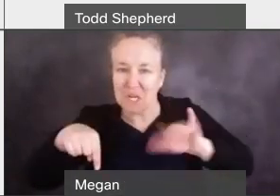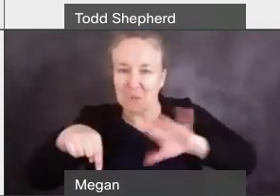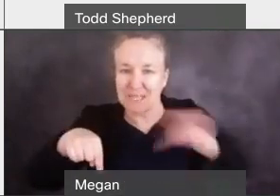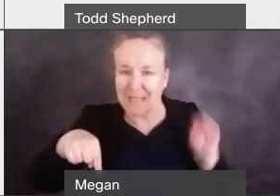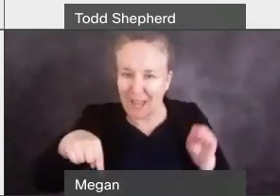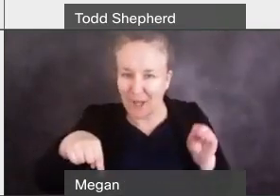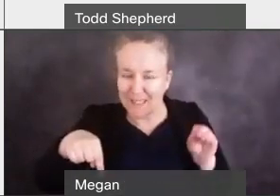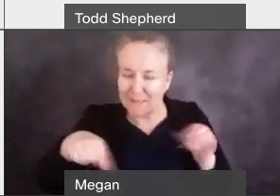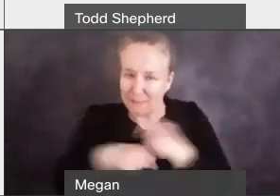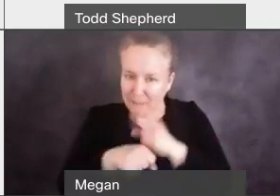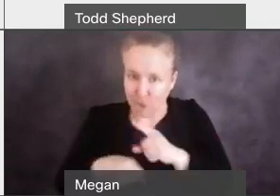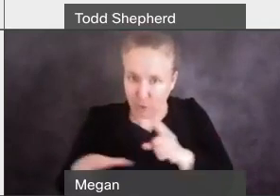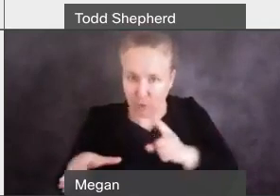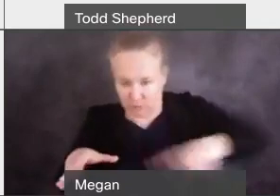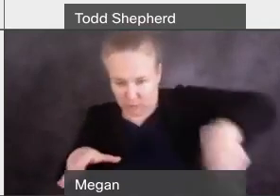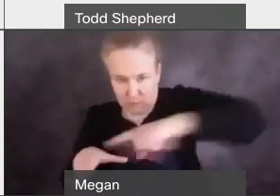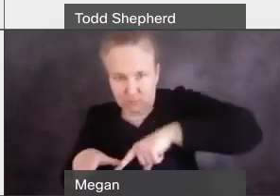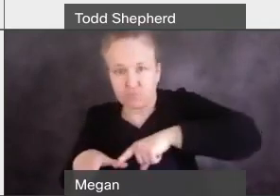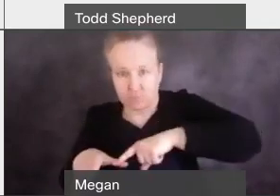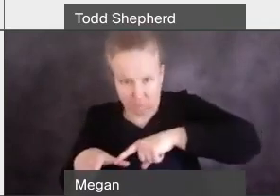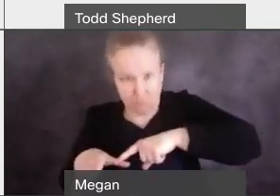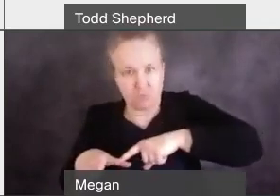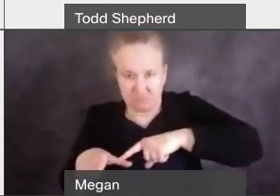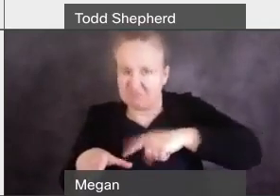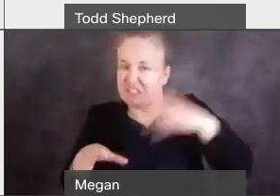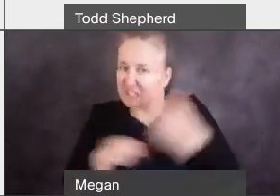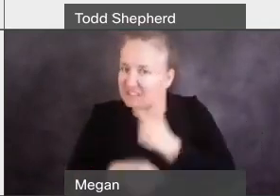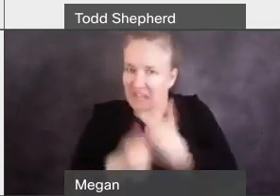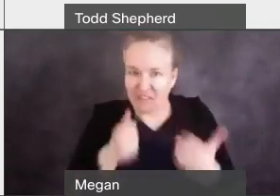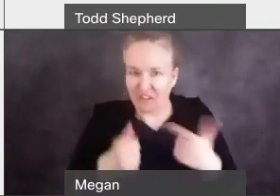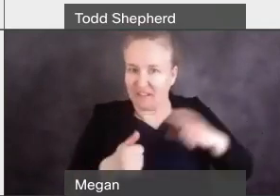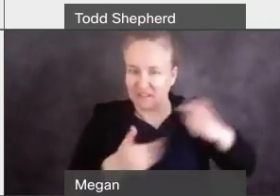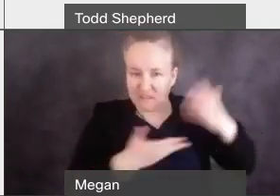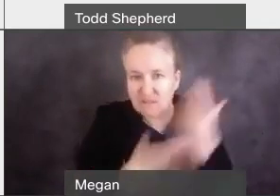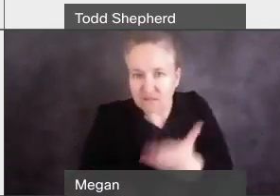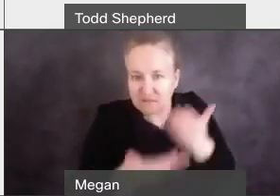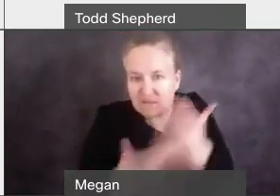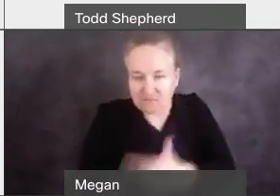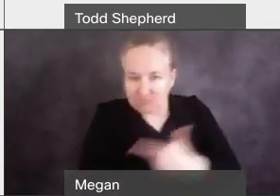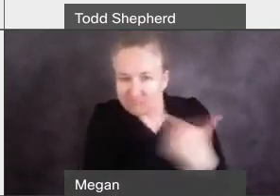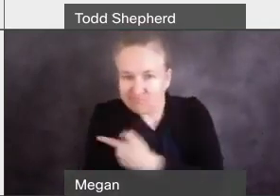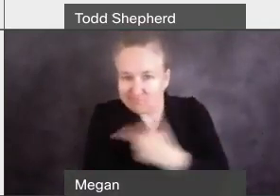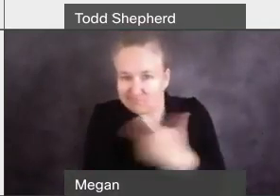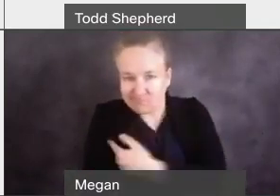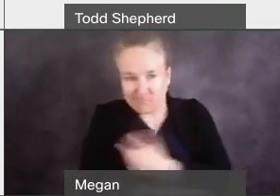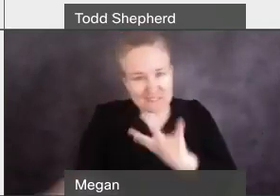Montgomery County is getting every dose that we get into an arm as quickly as possible.